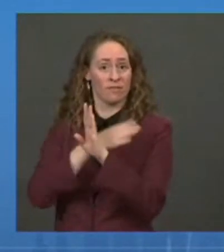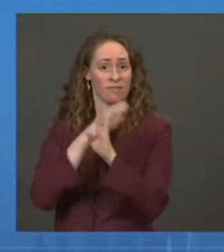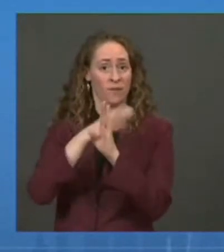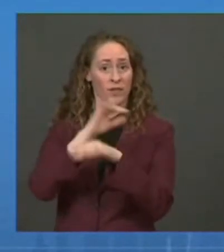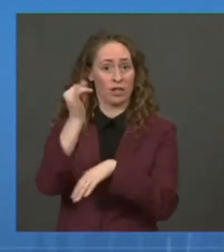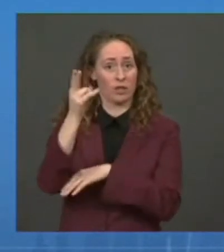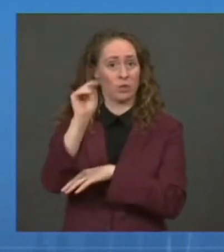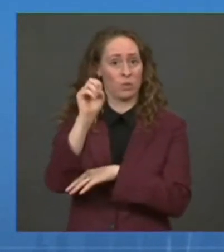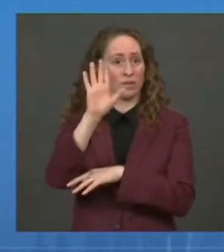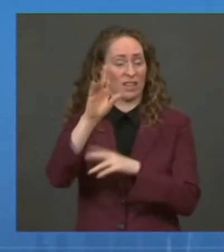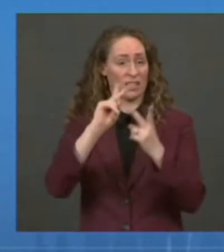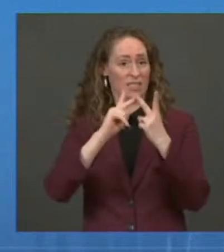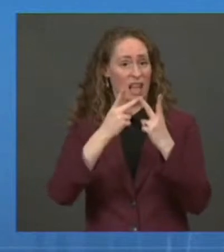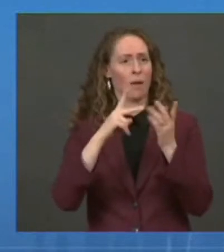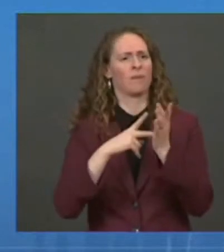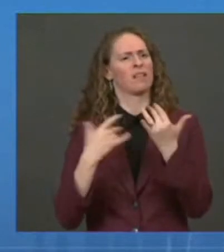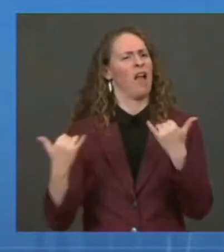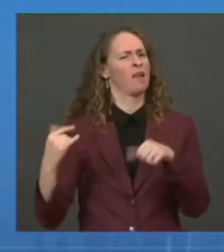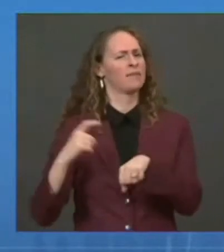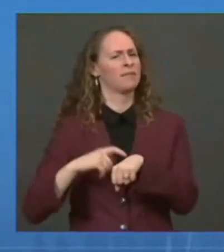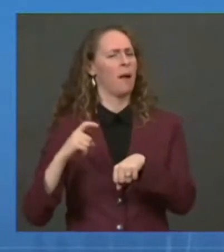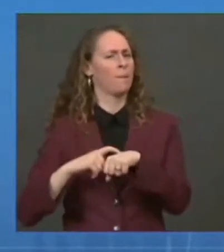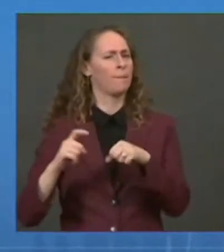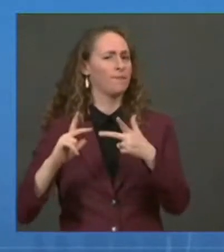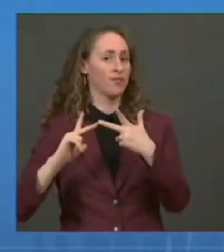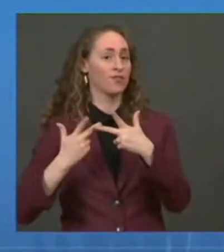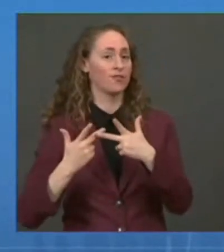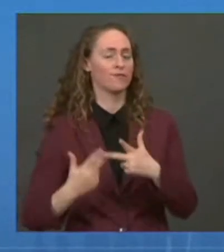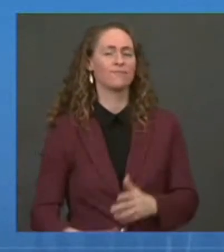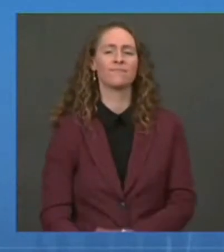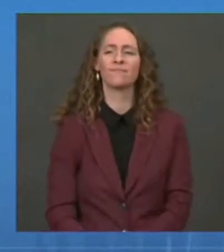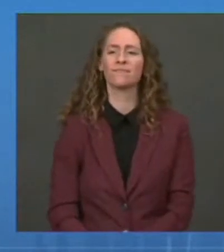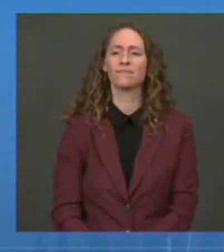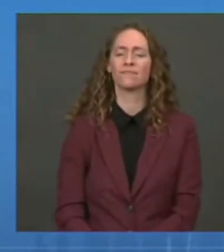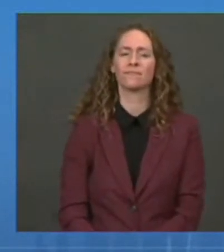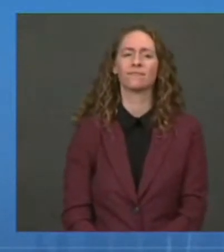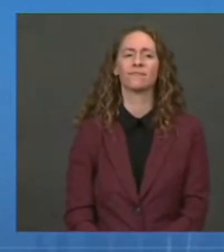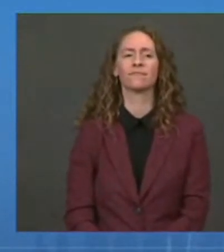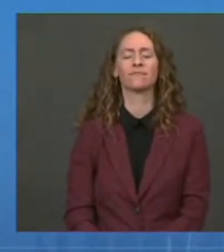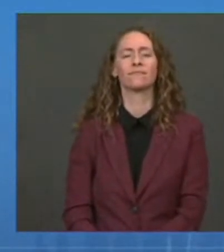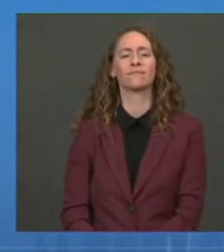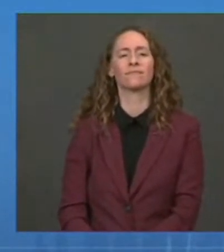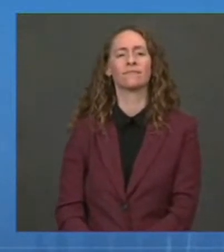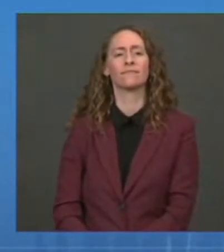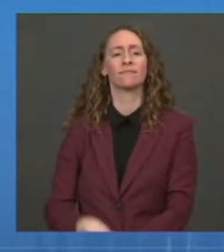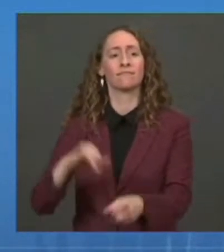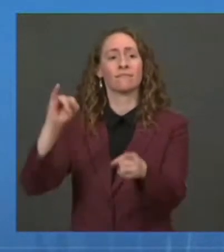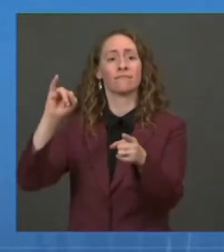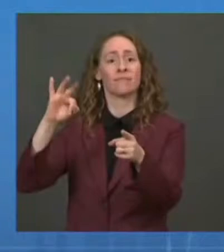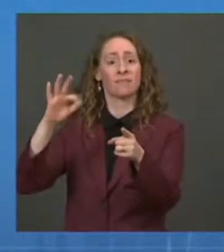VACCINATED BEFORE JUNE IT'S TIME FOR YOU TO GO GET YOUR BOOSTER. IF YOU ARE UNVACCINATED GO GET